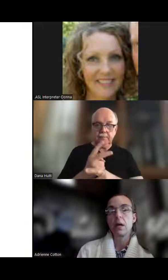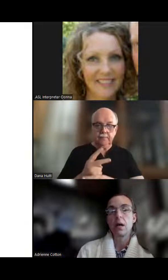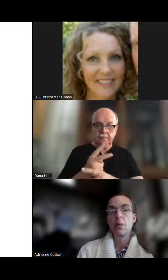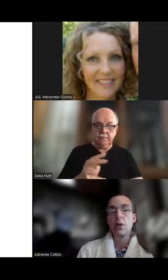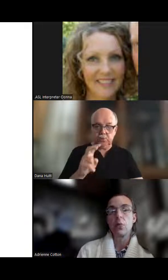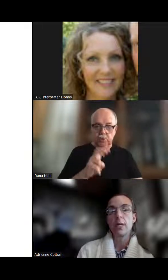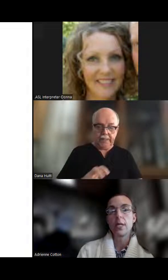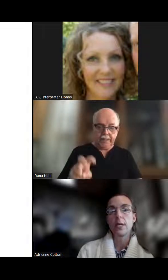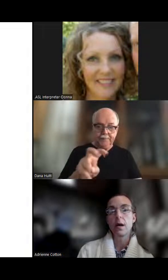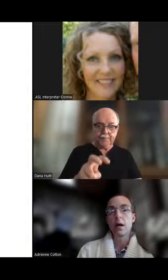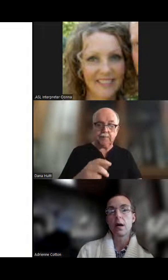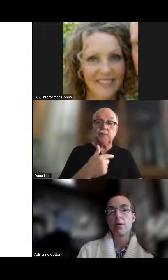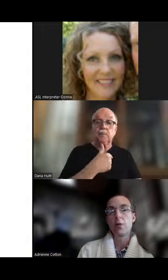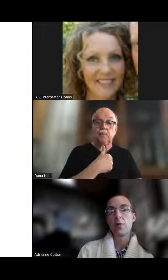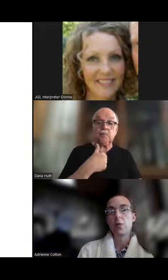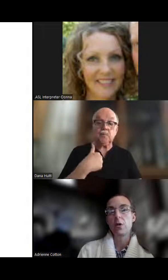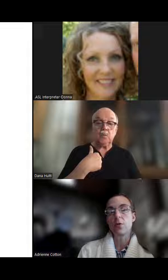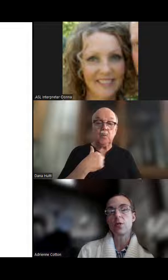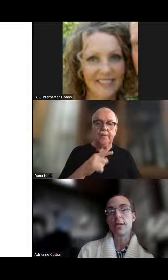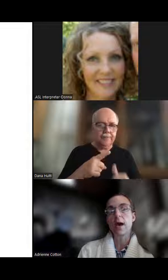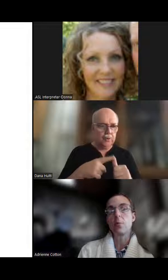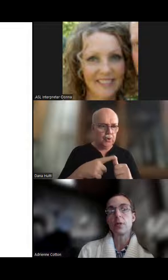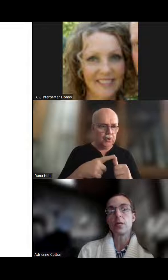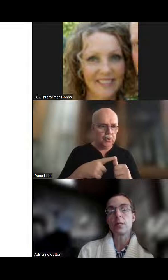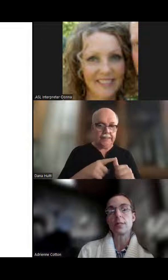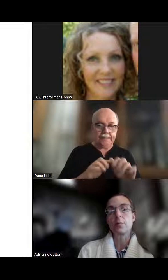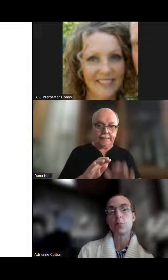certain tasks that they simply couldn't do without you.